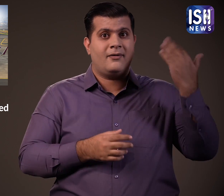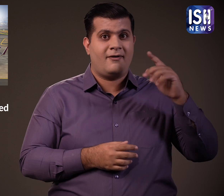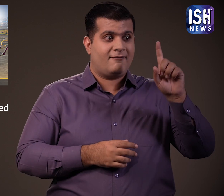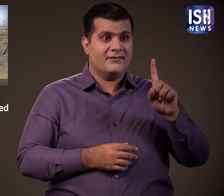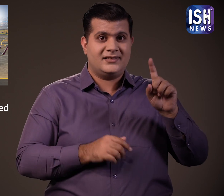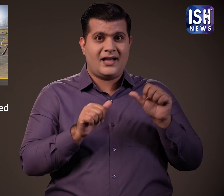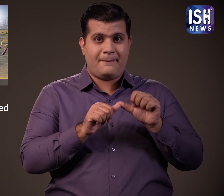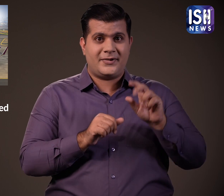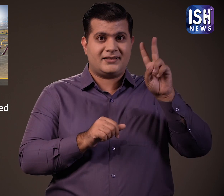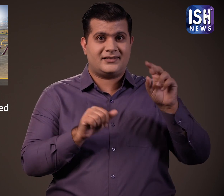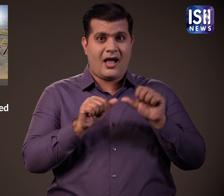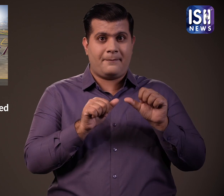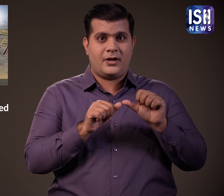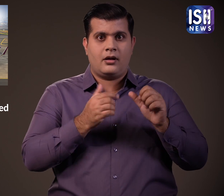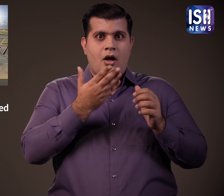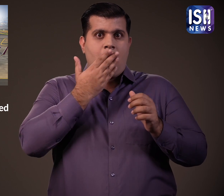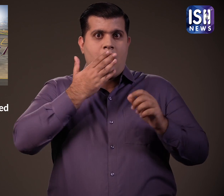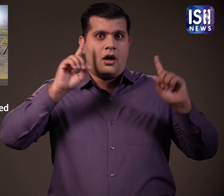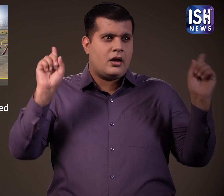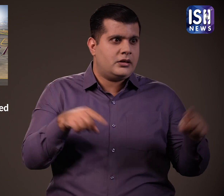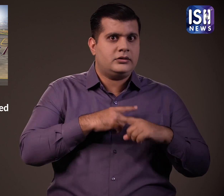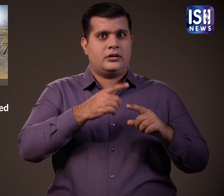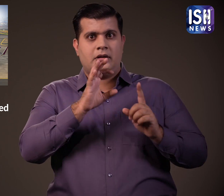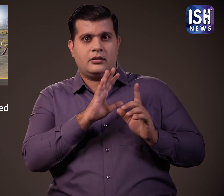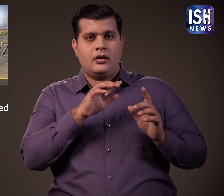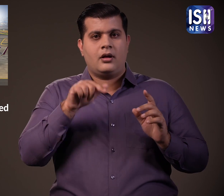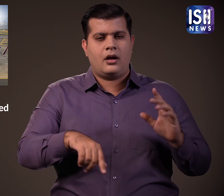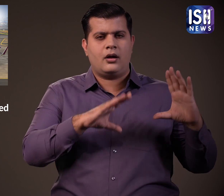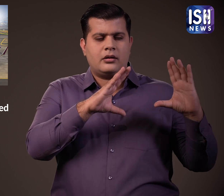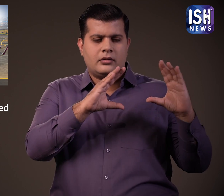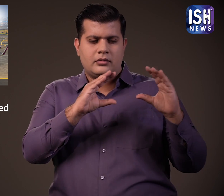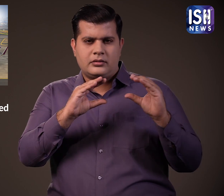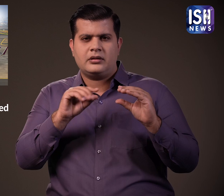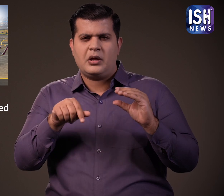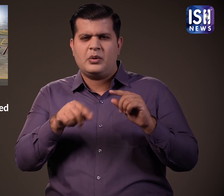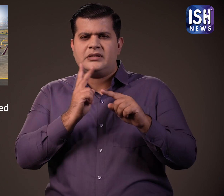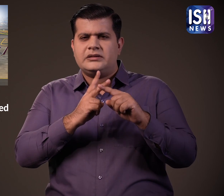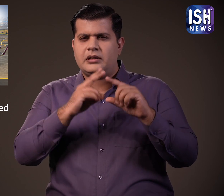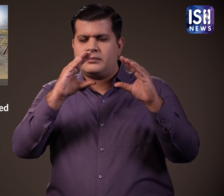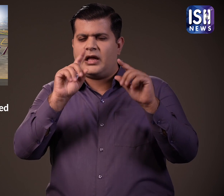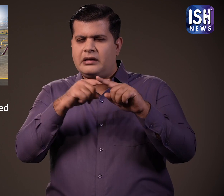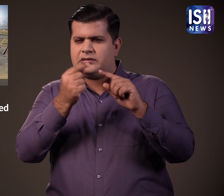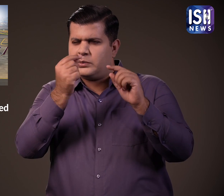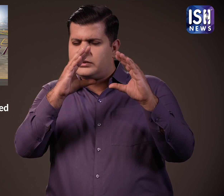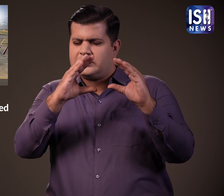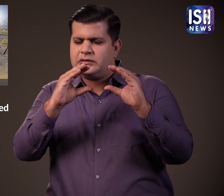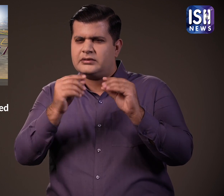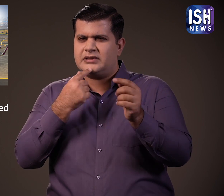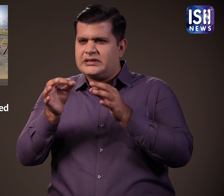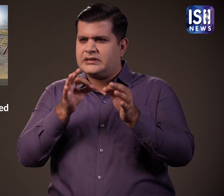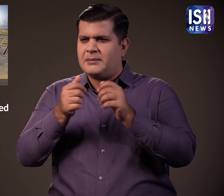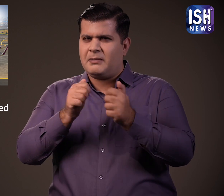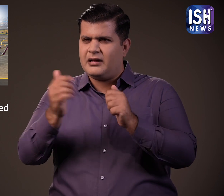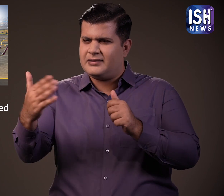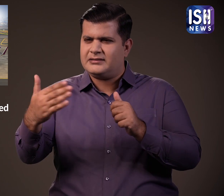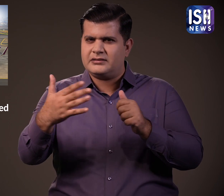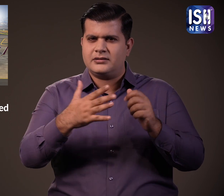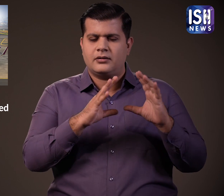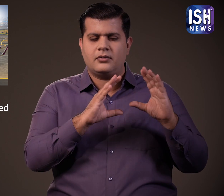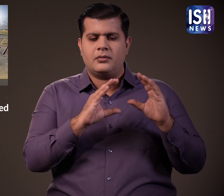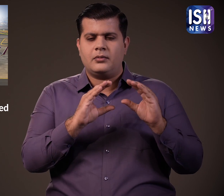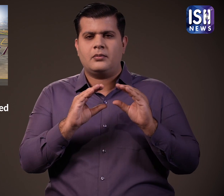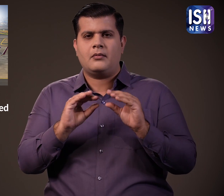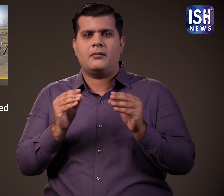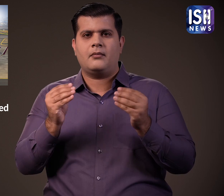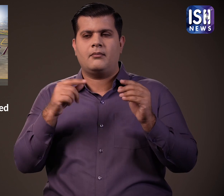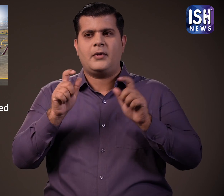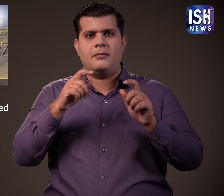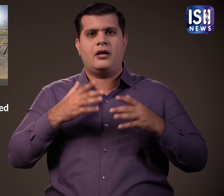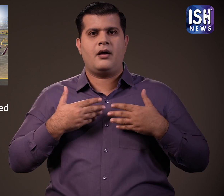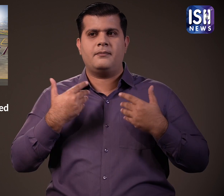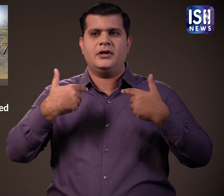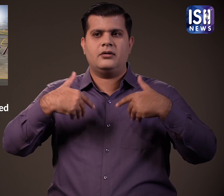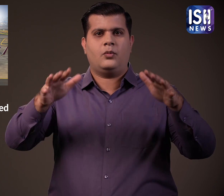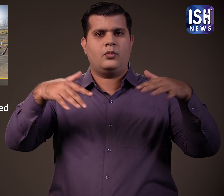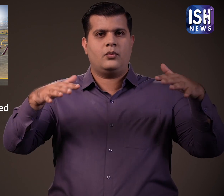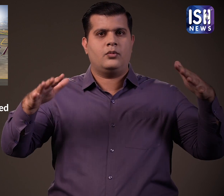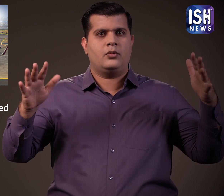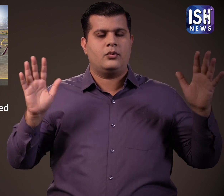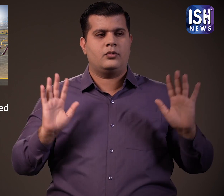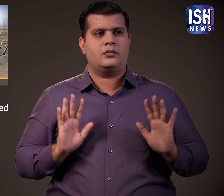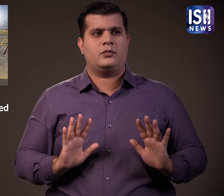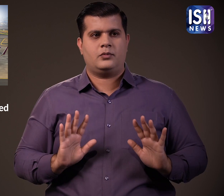After the chaos on 1st and 2nd April, the situation has now improved. However there are still a few small issues.